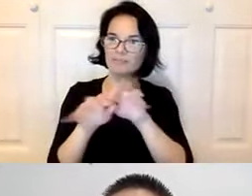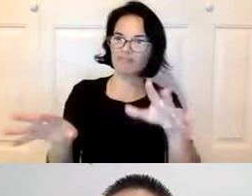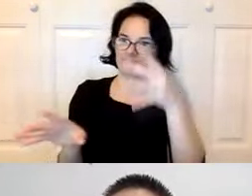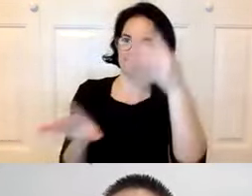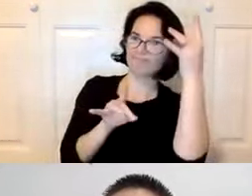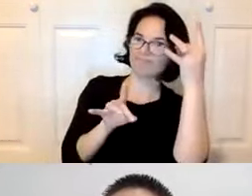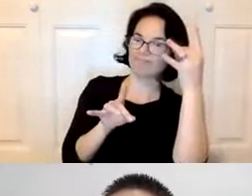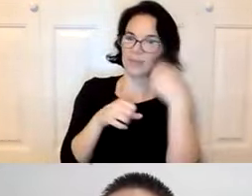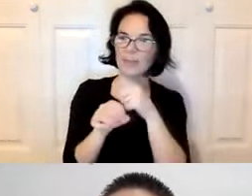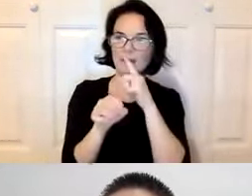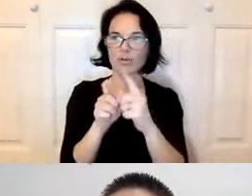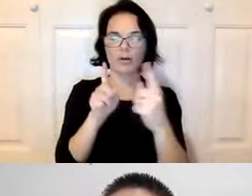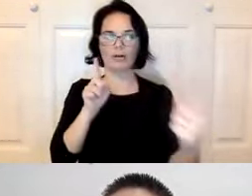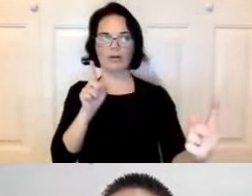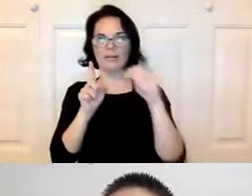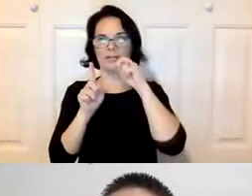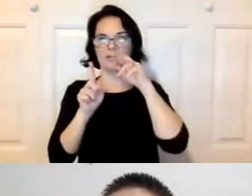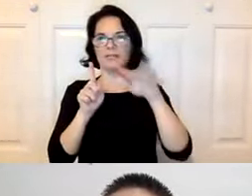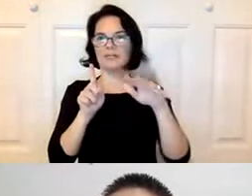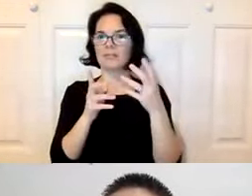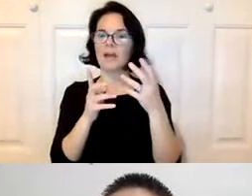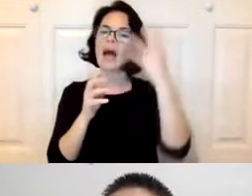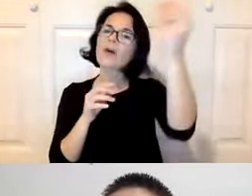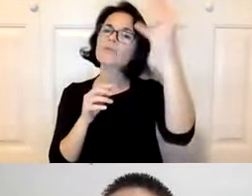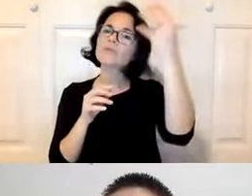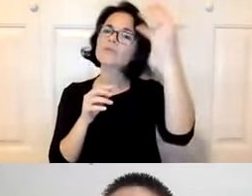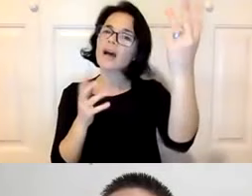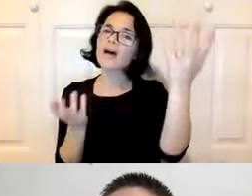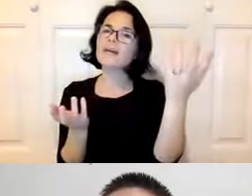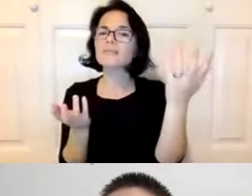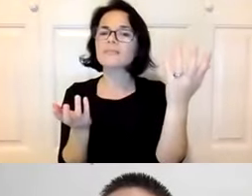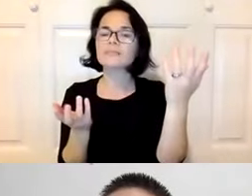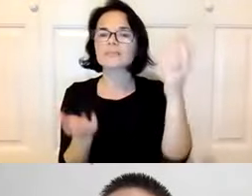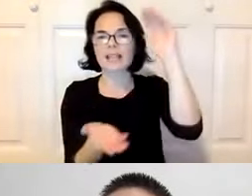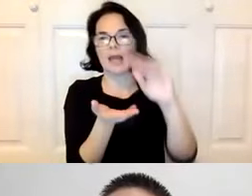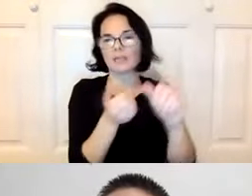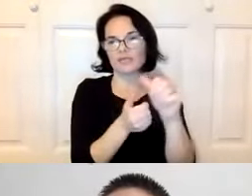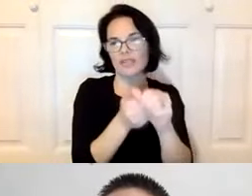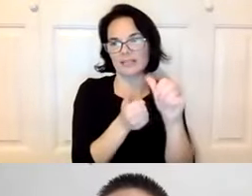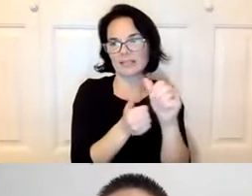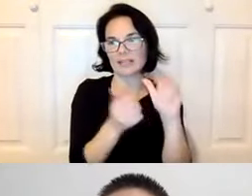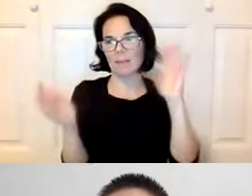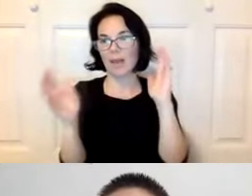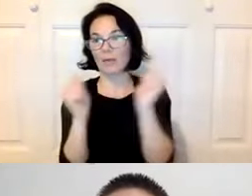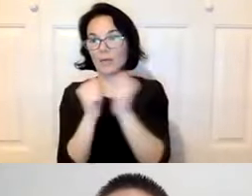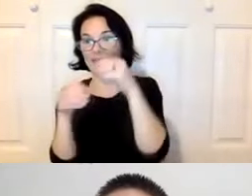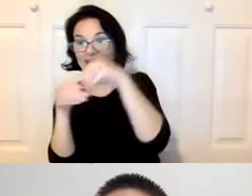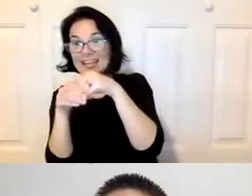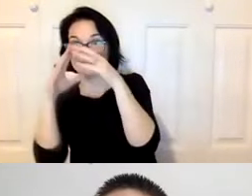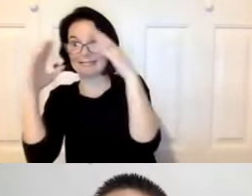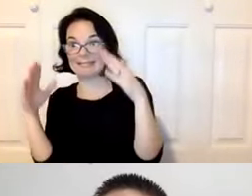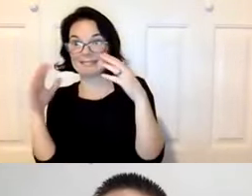But for about half of people without symptoms, they’re contagious about two days before showing